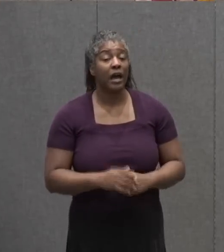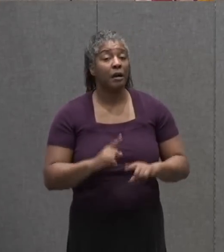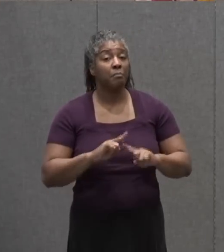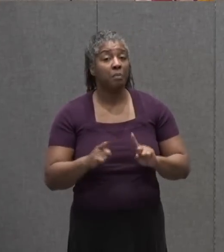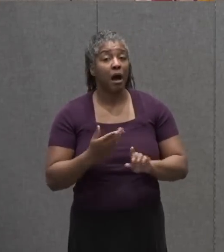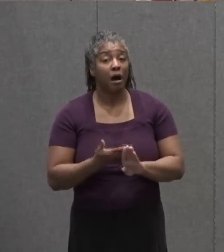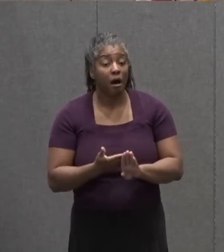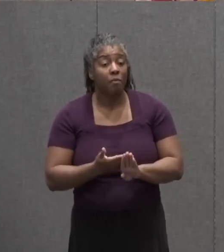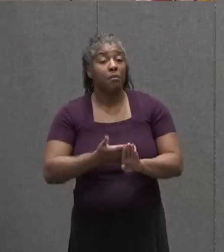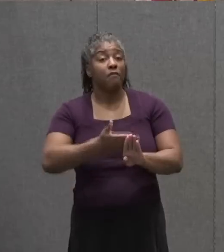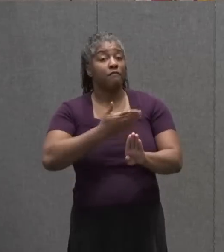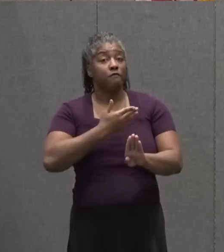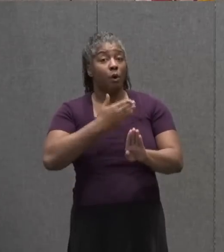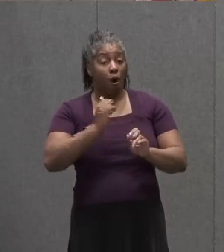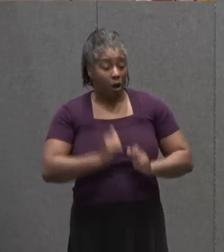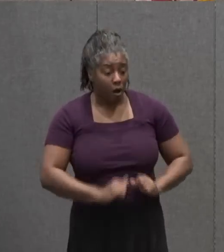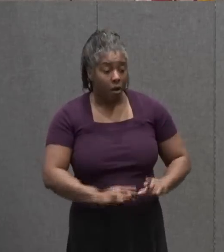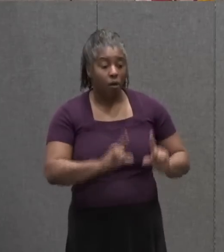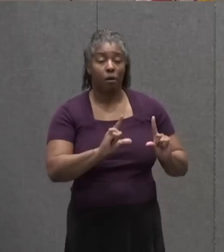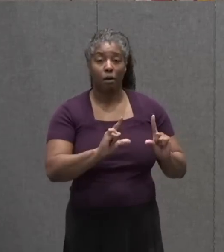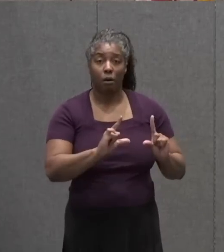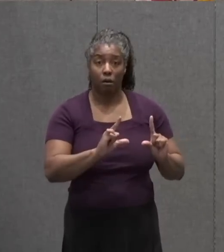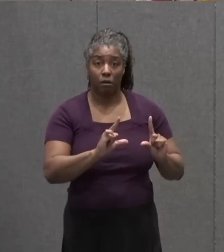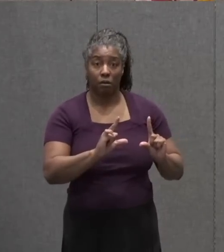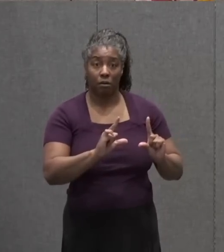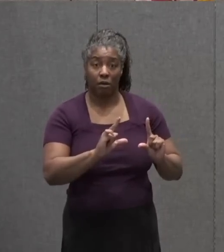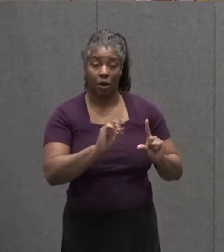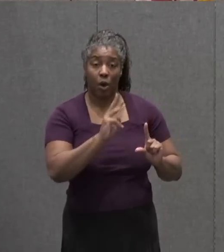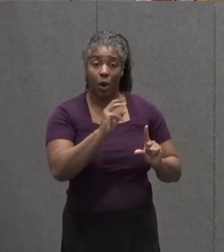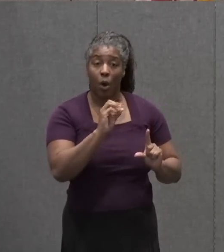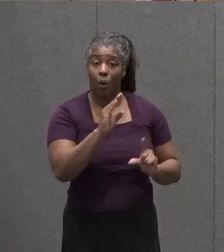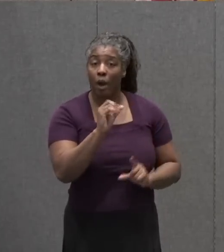and check out websites or apps, check in with an adult,